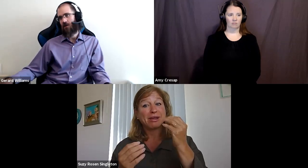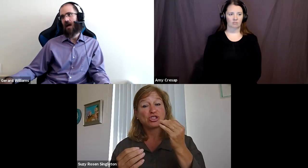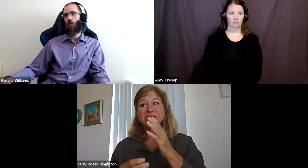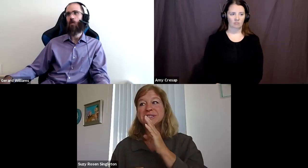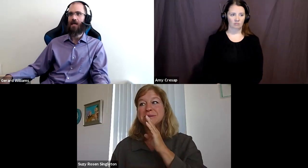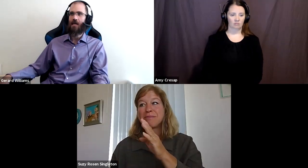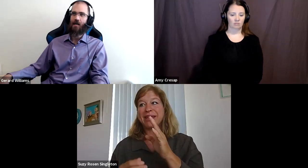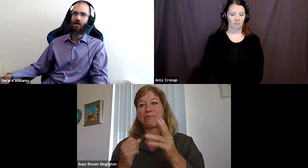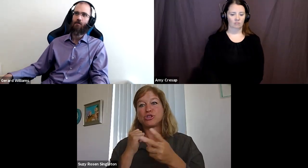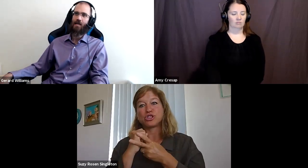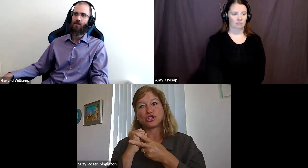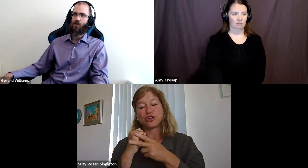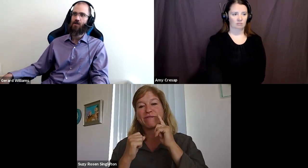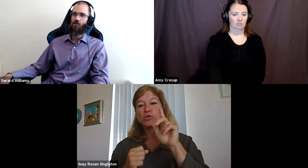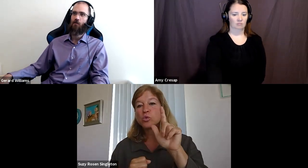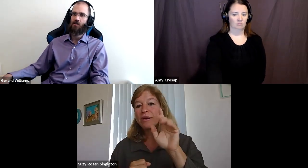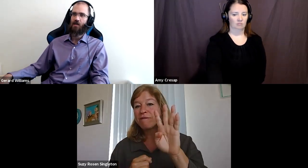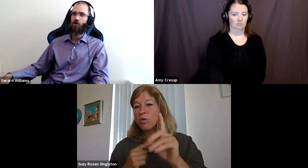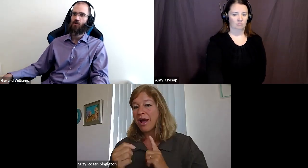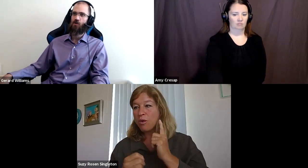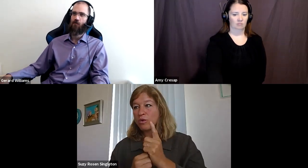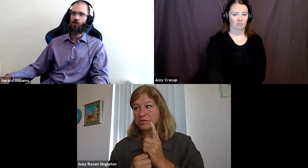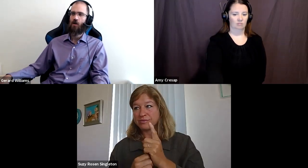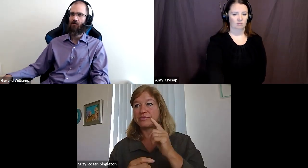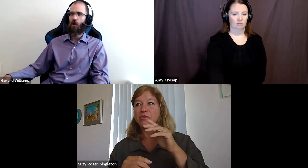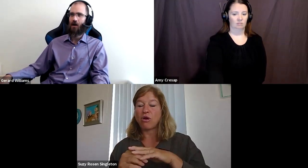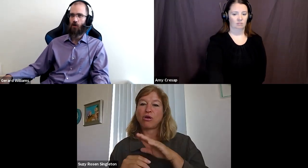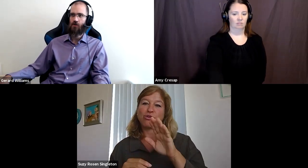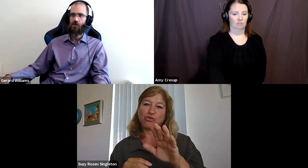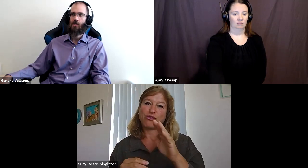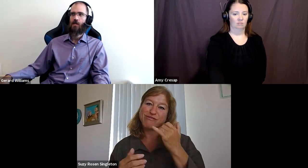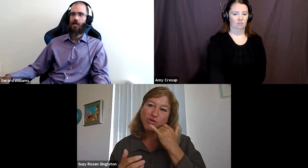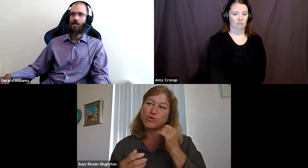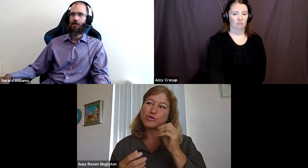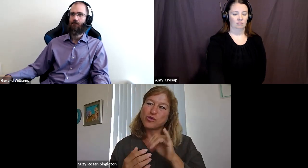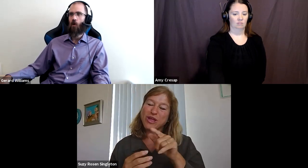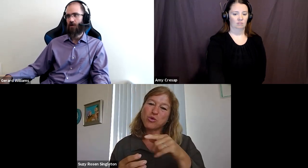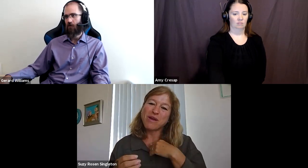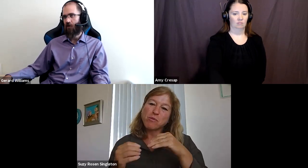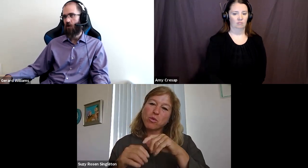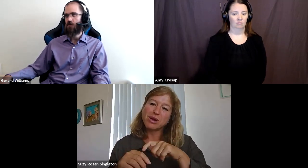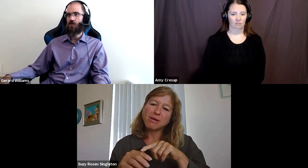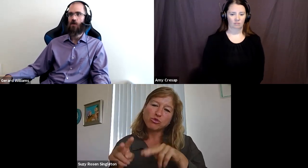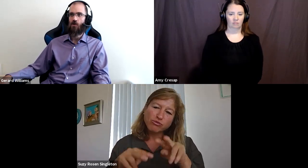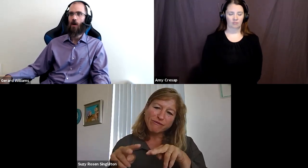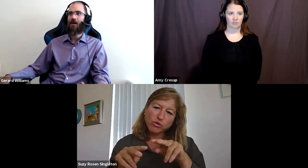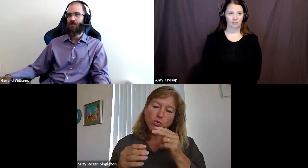that WEA messages must be preserved for 24 hours on your phones so that you have some